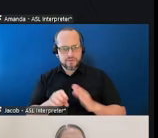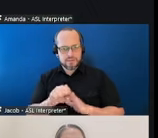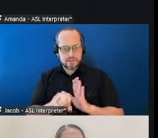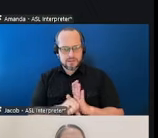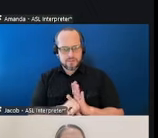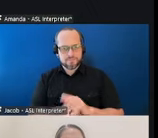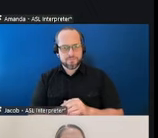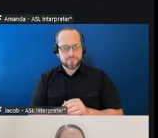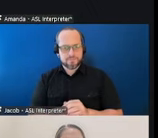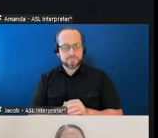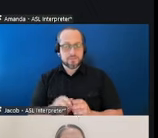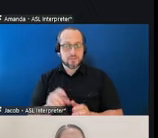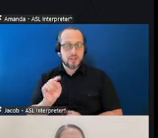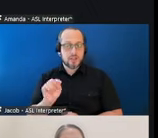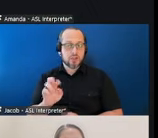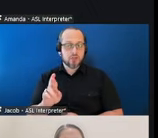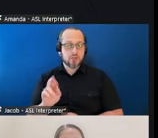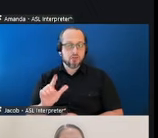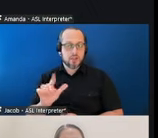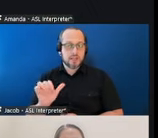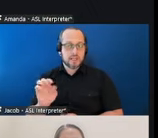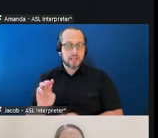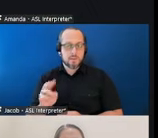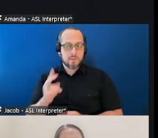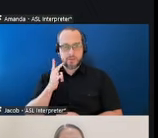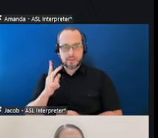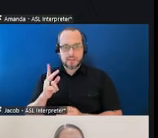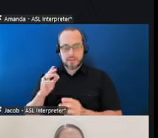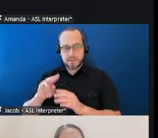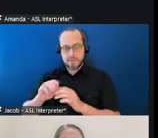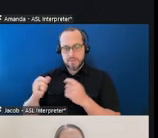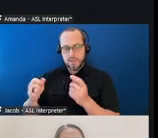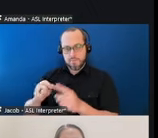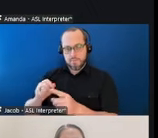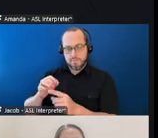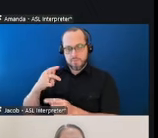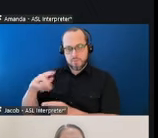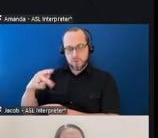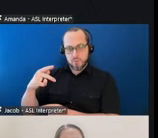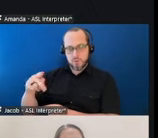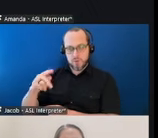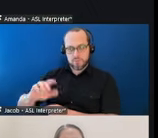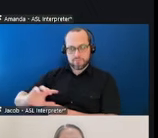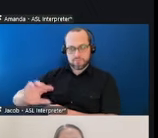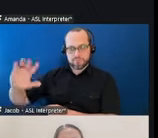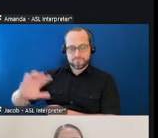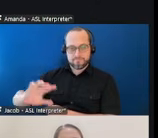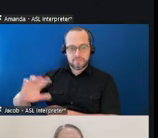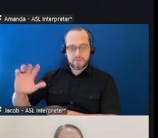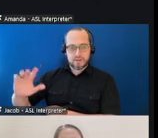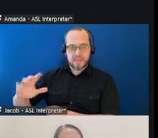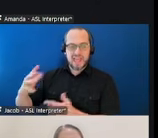Trillium is also, if you look to the map on the right with the purple, uh, is also a health plan,